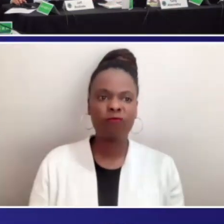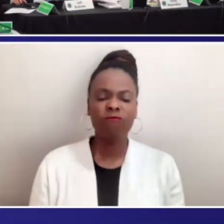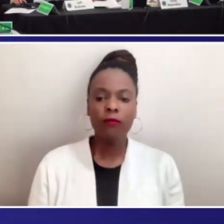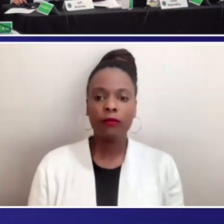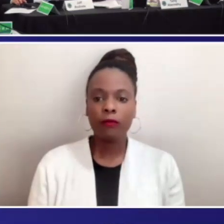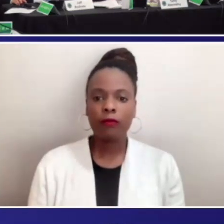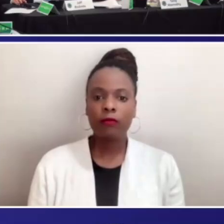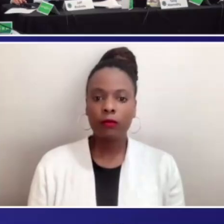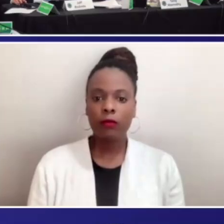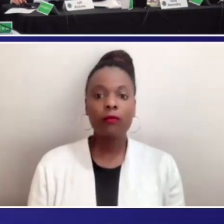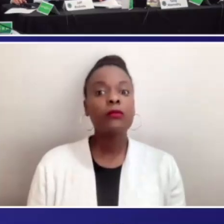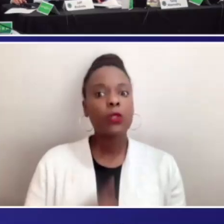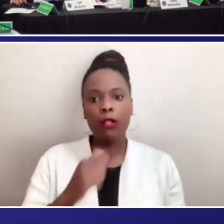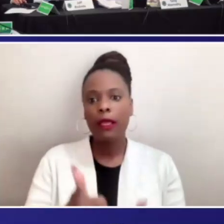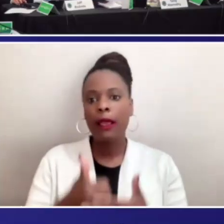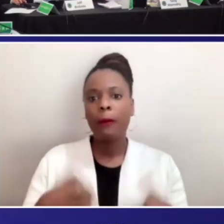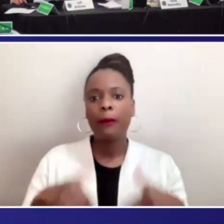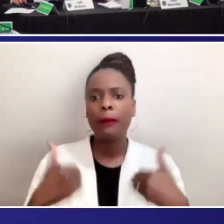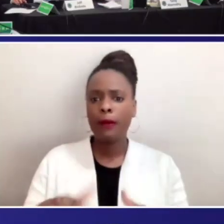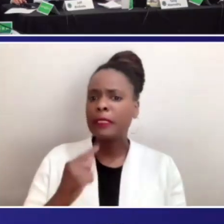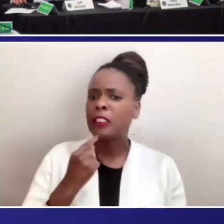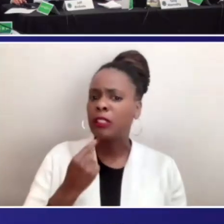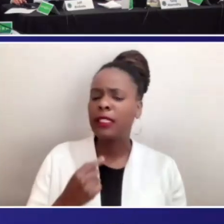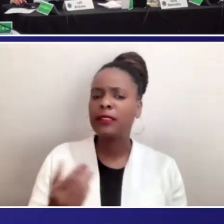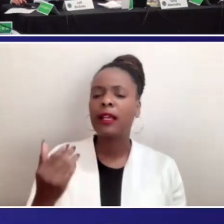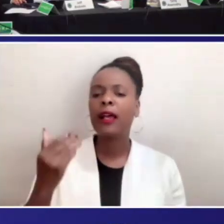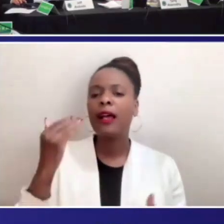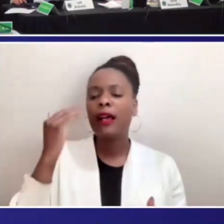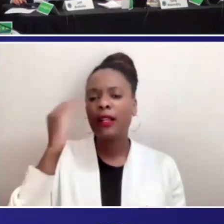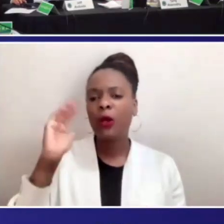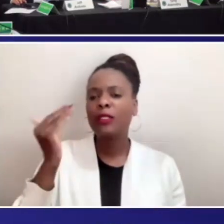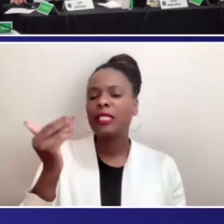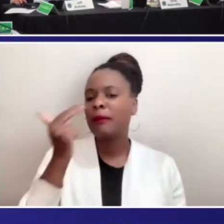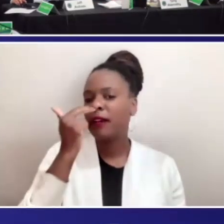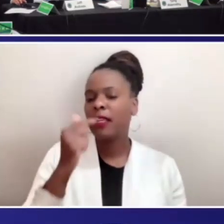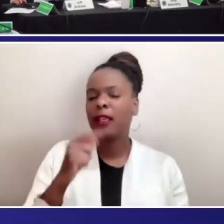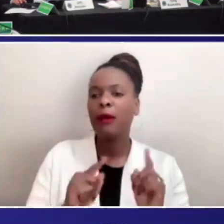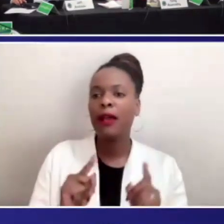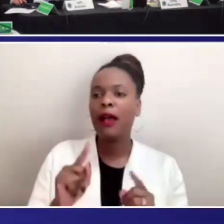And that would really help us. I'm serious, I know I sound funny, but I'm saying October 10th because I need to remember it myself.